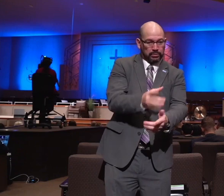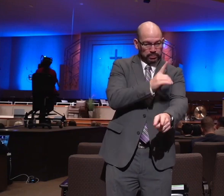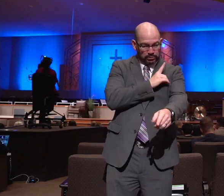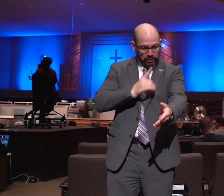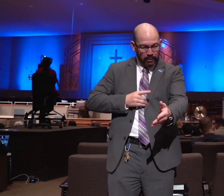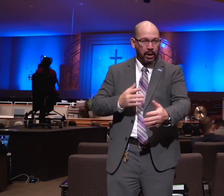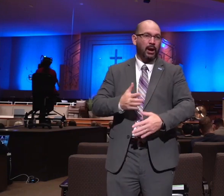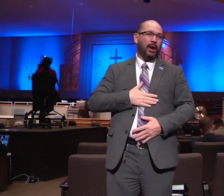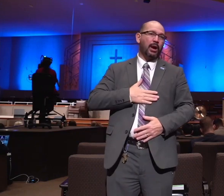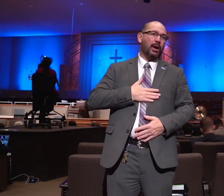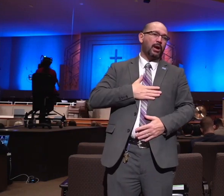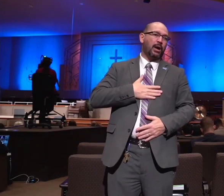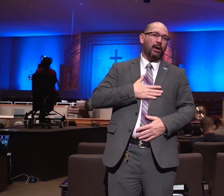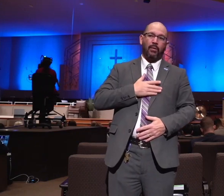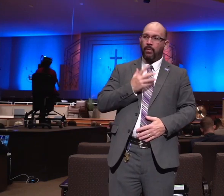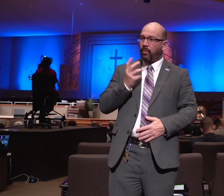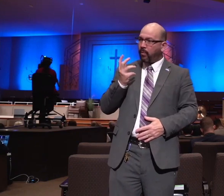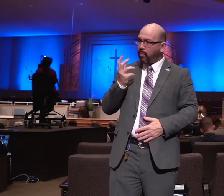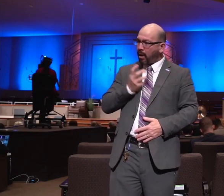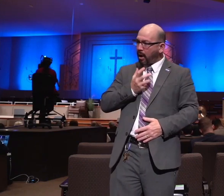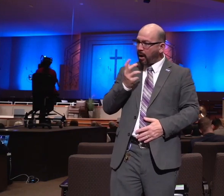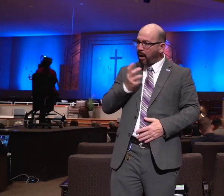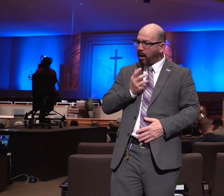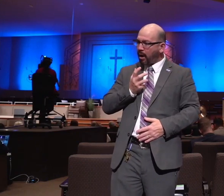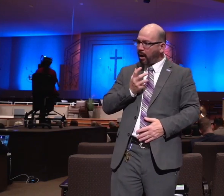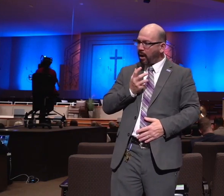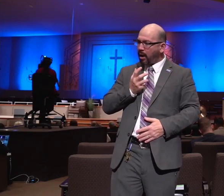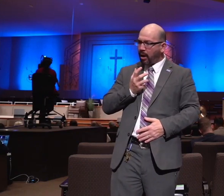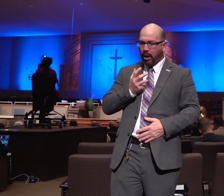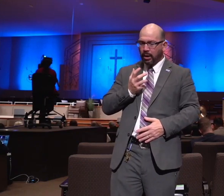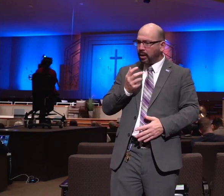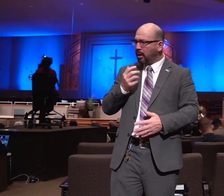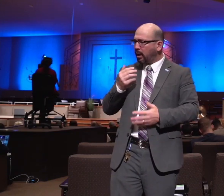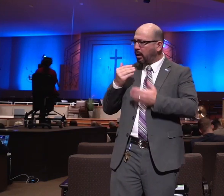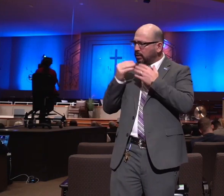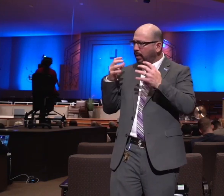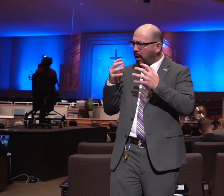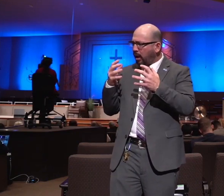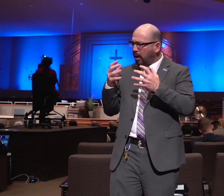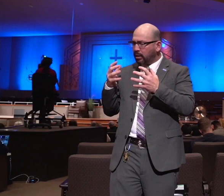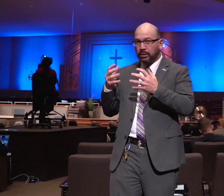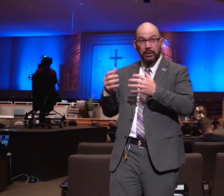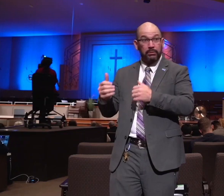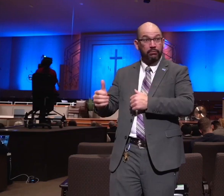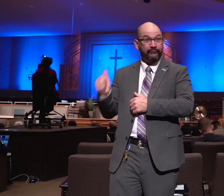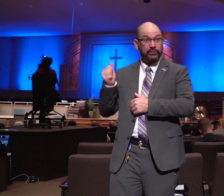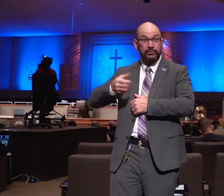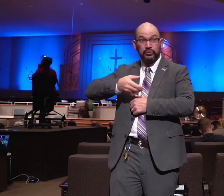when they brought that water back he knew how far they'd gone he knew the